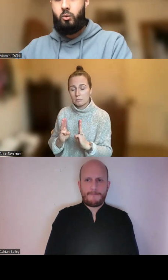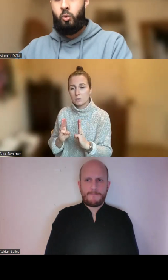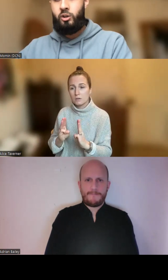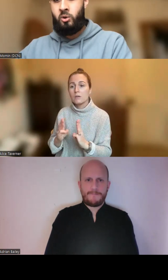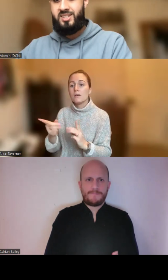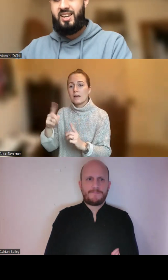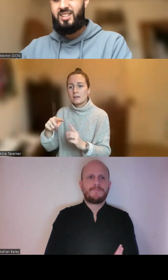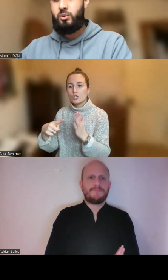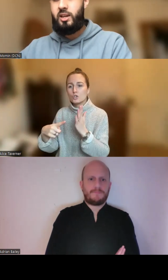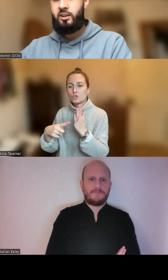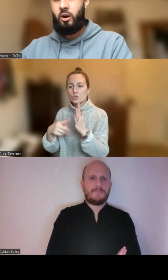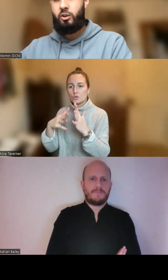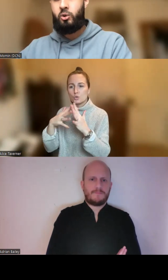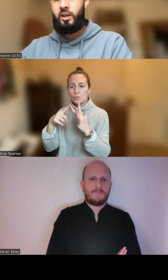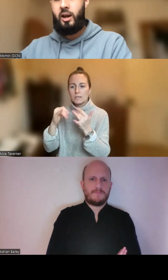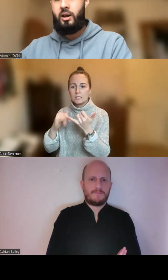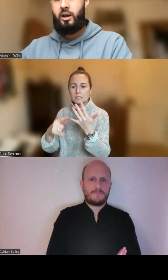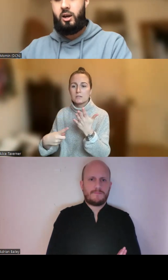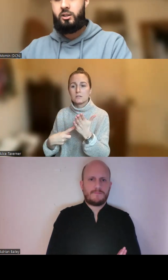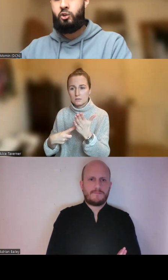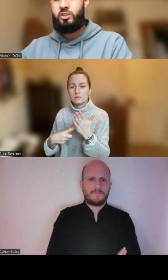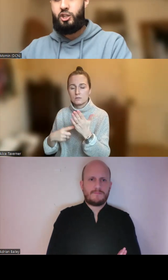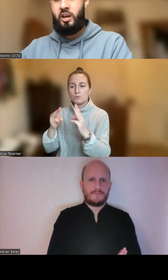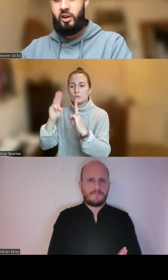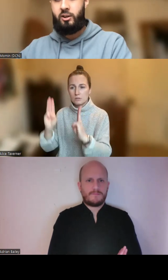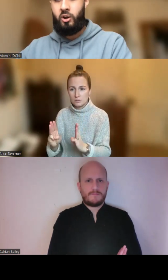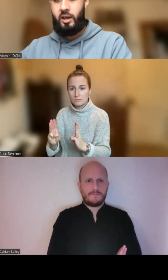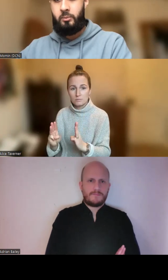What you'll notice is with TikTok, you're looking at user-generated content.